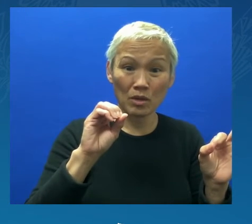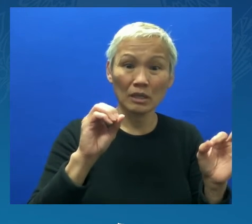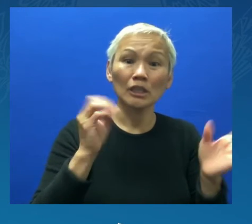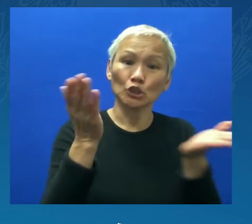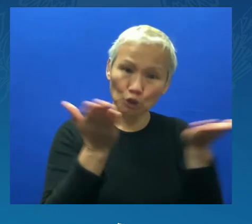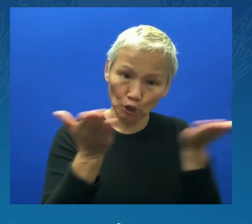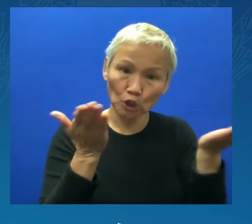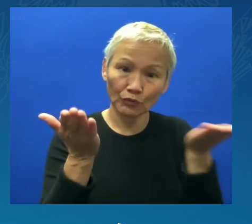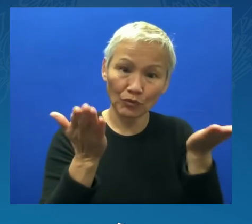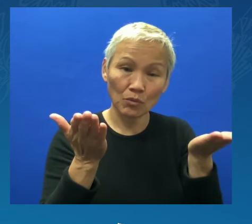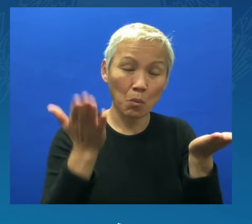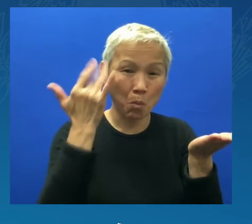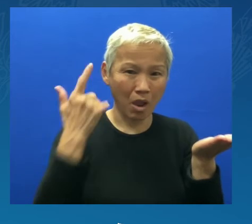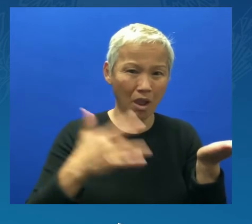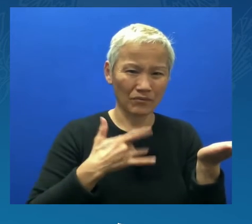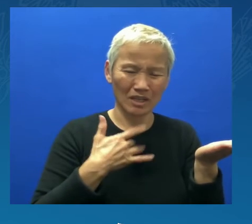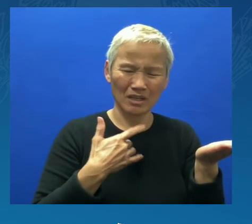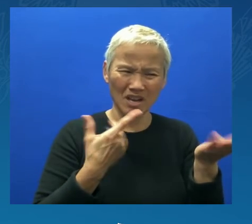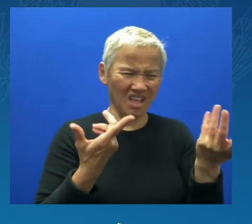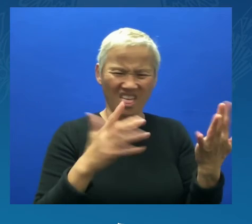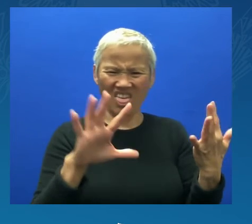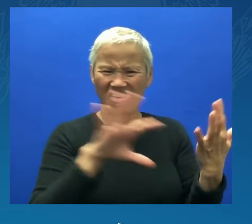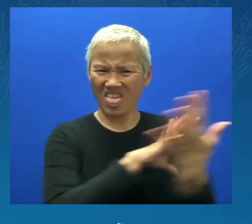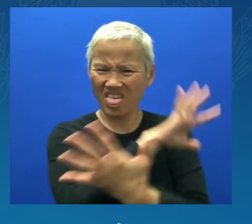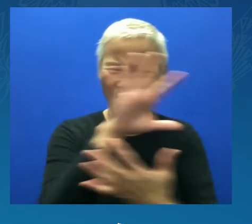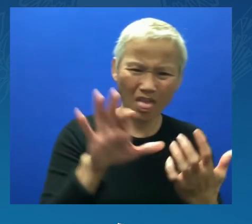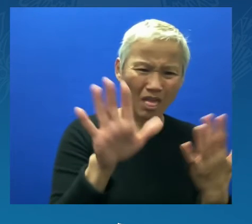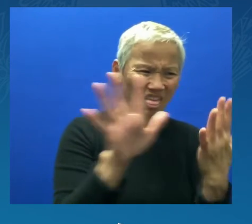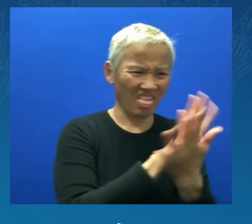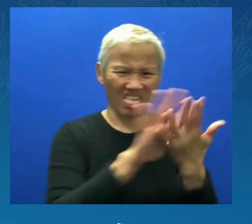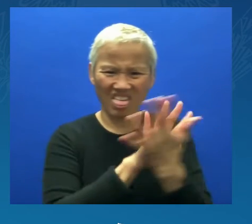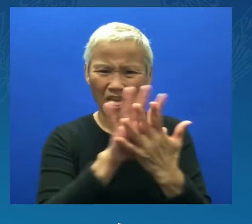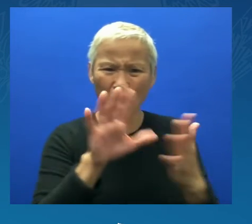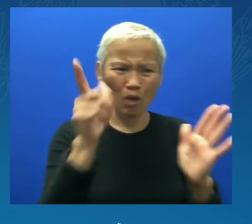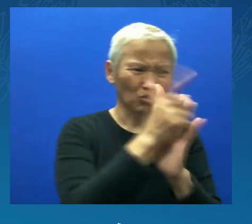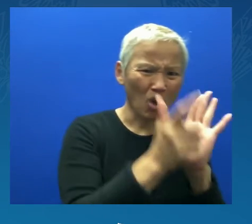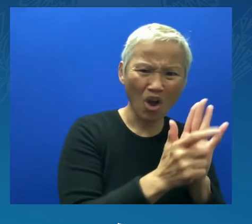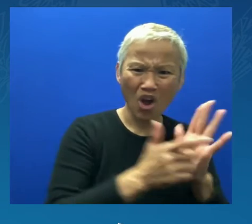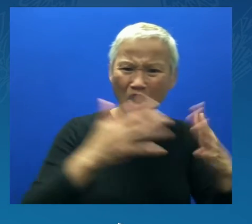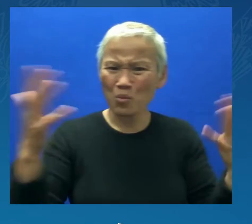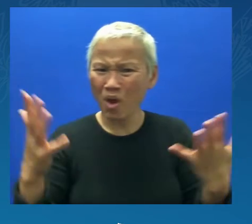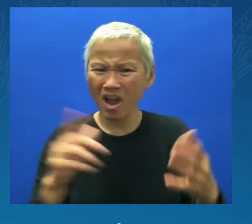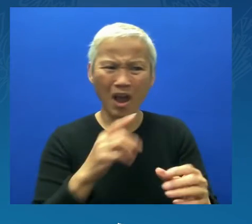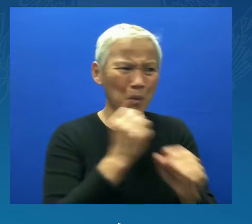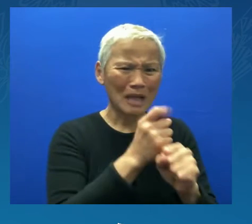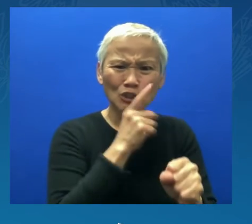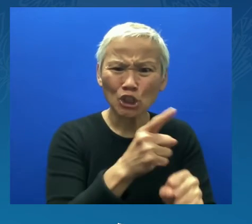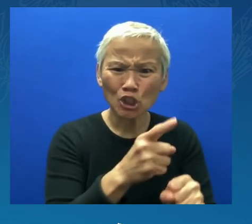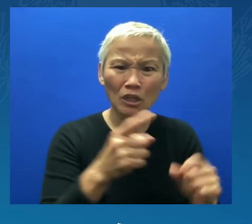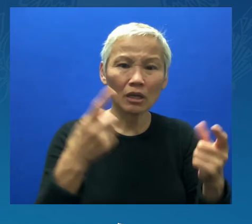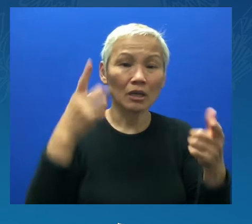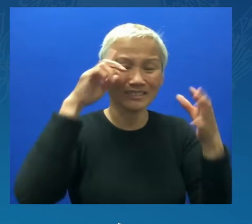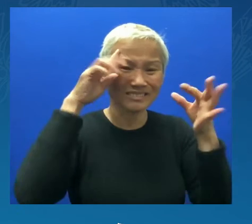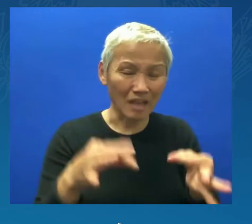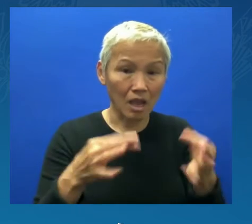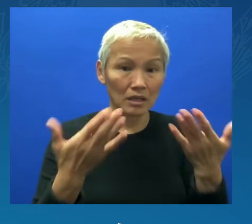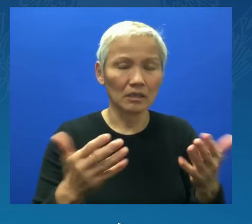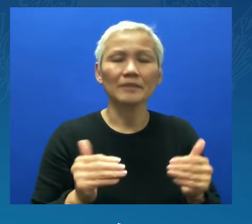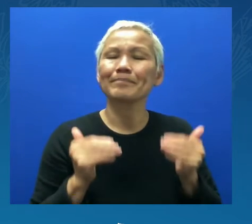in the midst of all these laws, we want to make sure that those who decide to take that kind of bold action -- like healthcare providers --